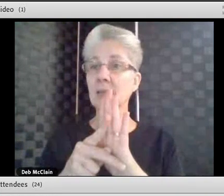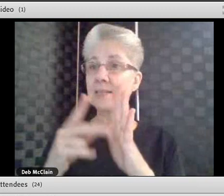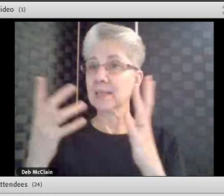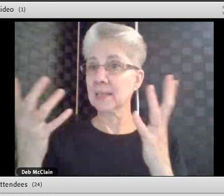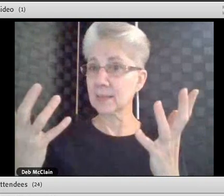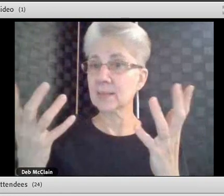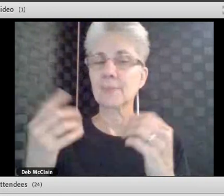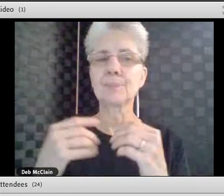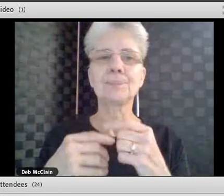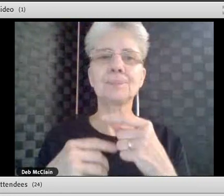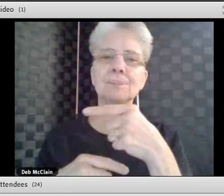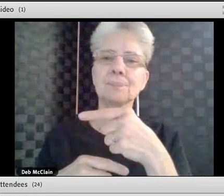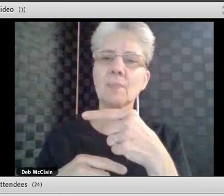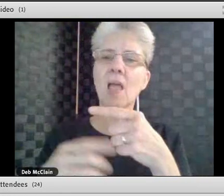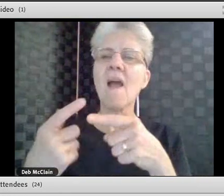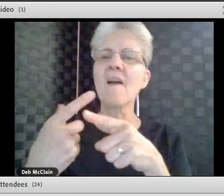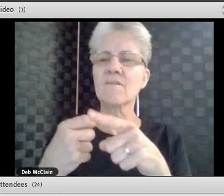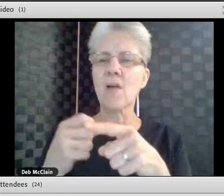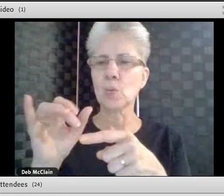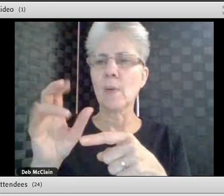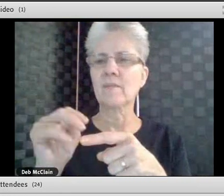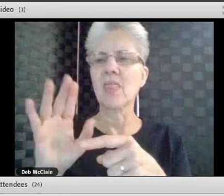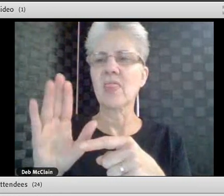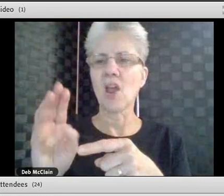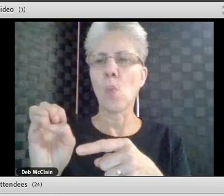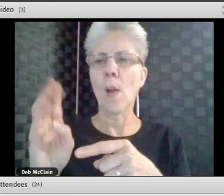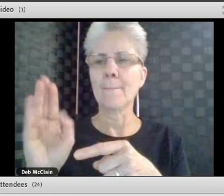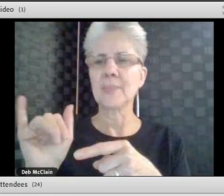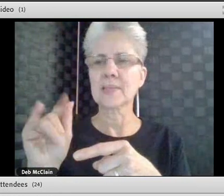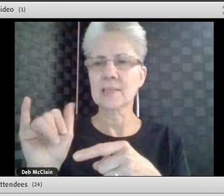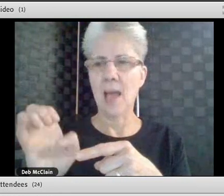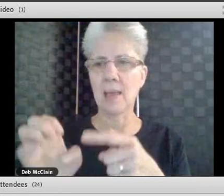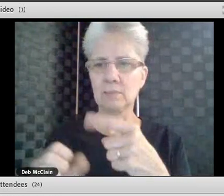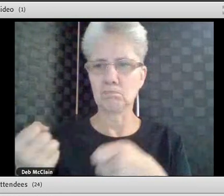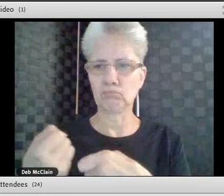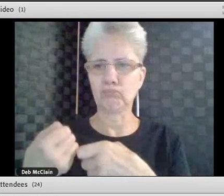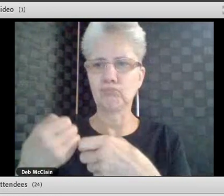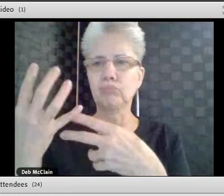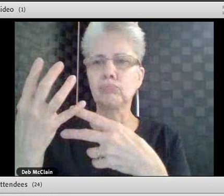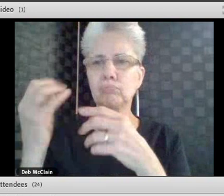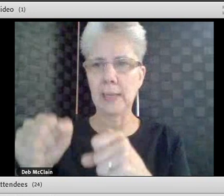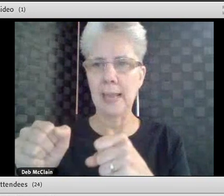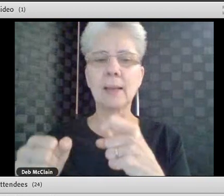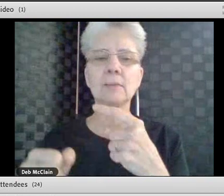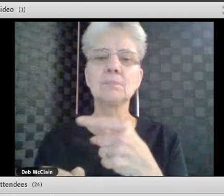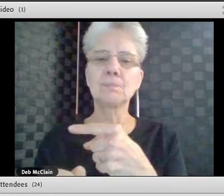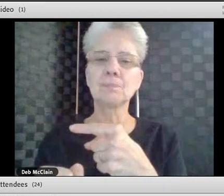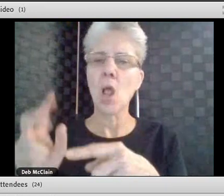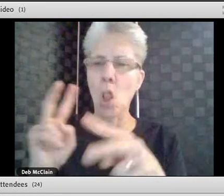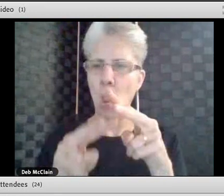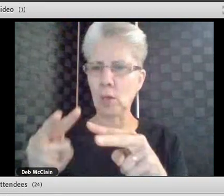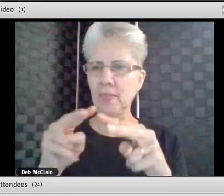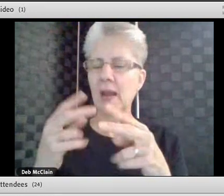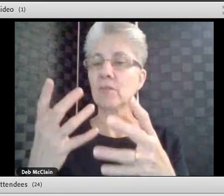So for policies, this is directly from SWFLN's website,